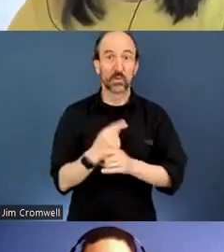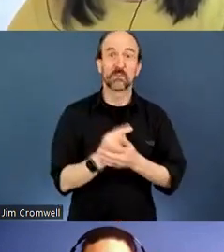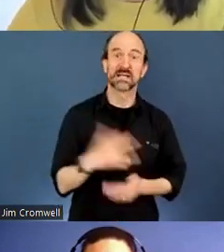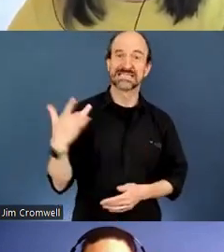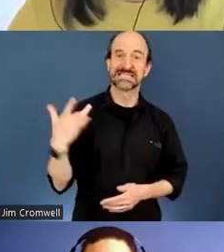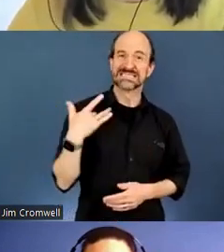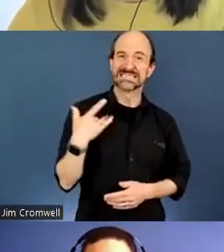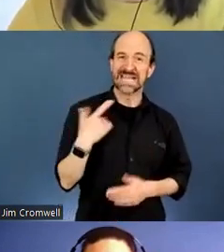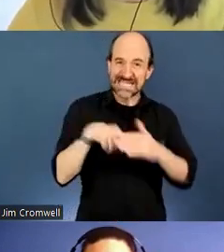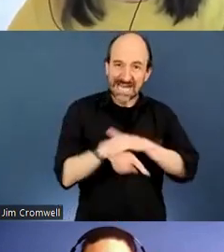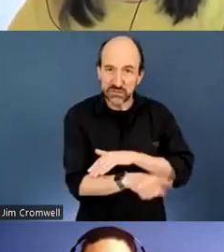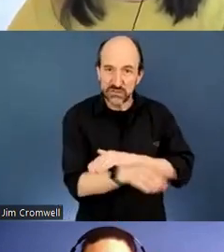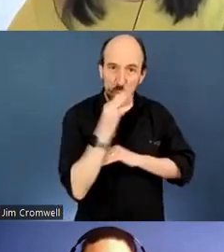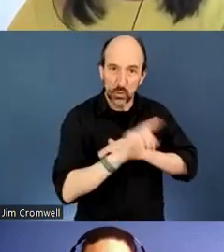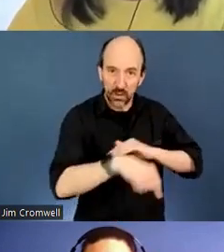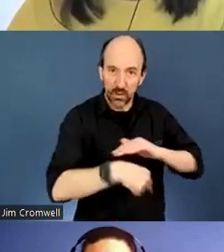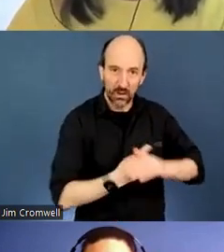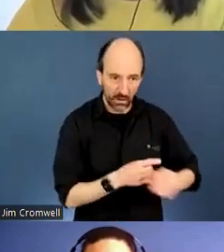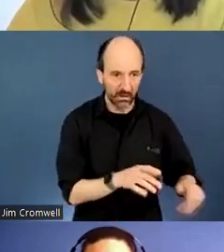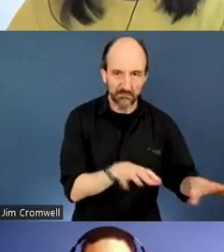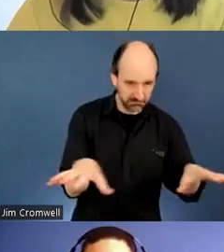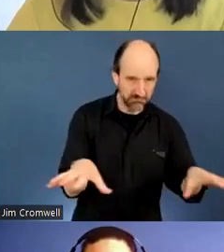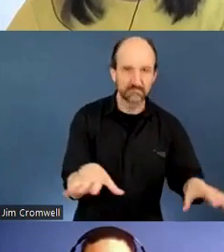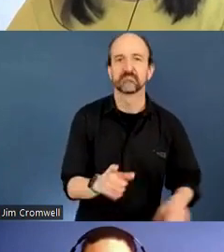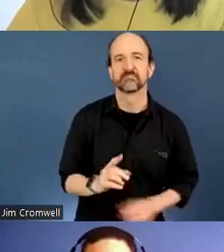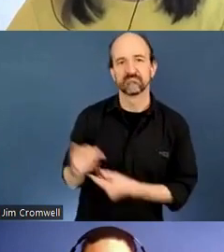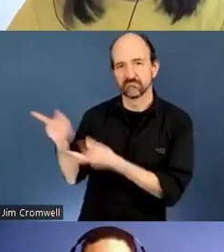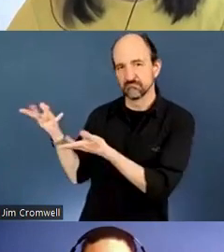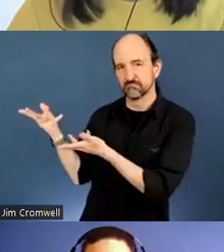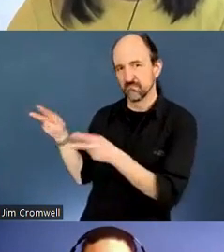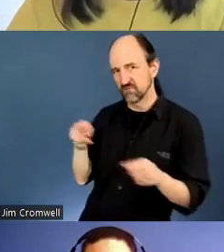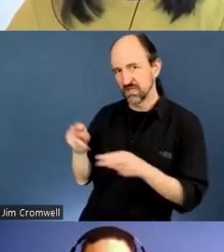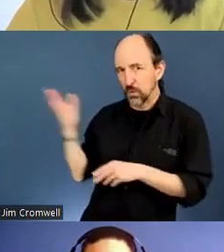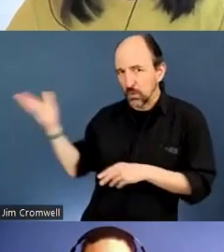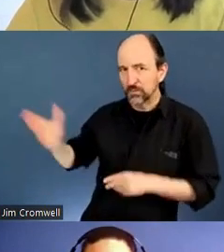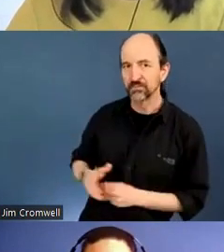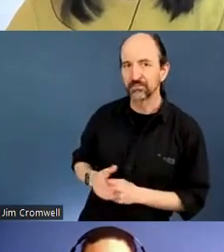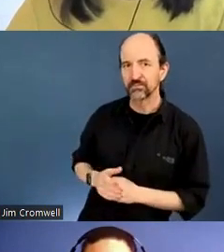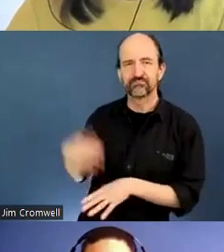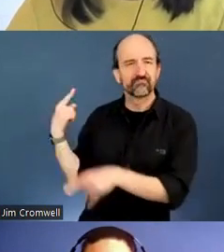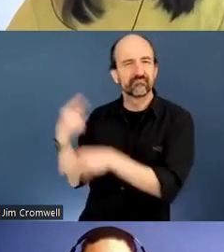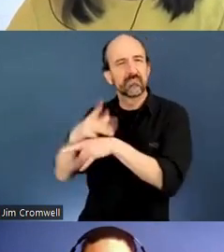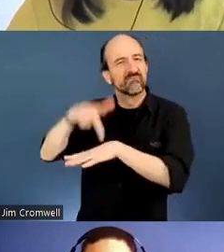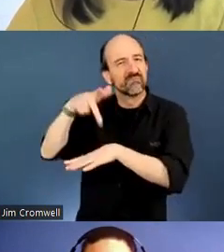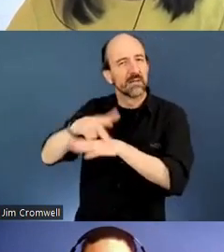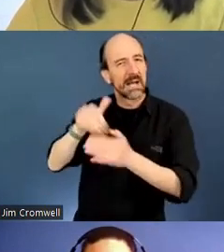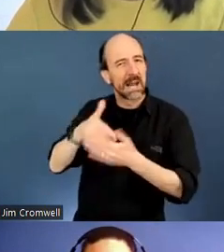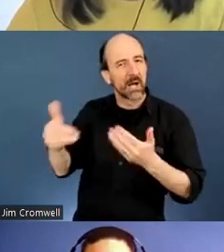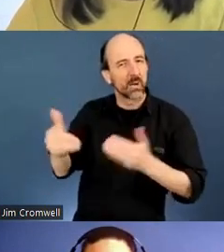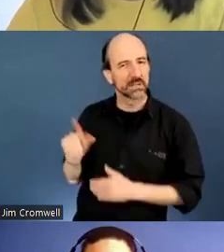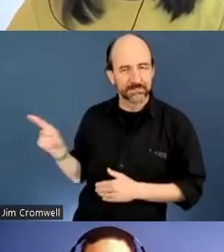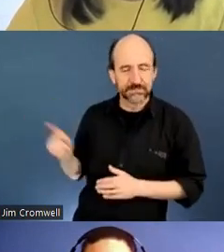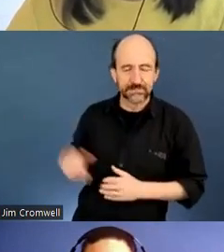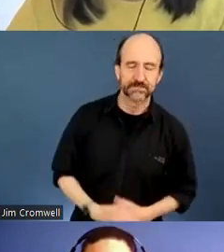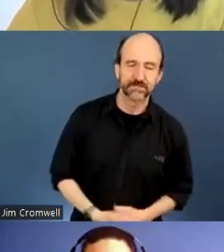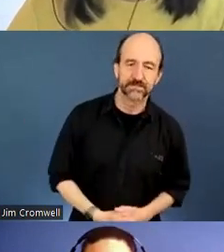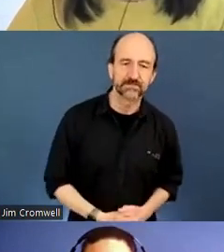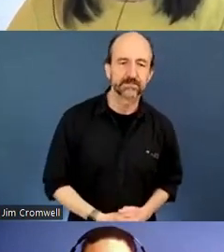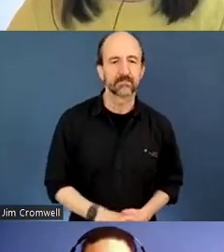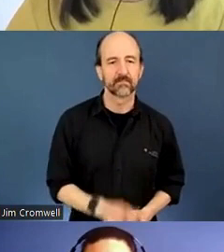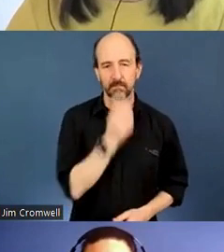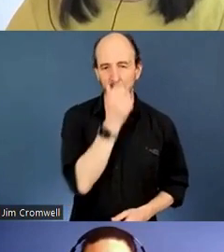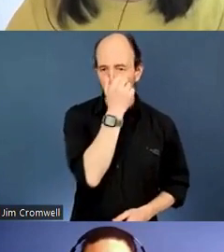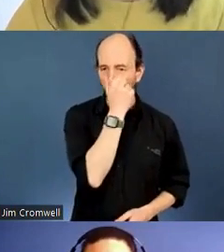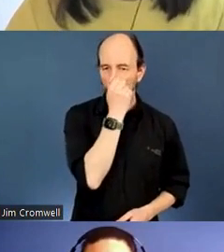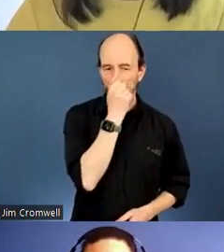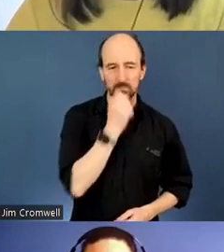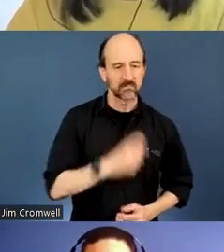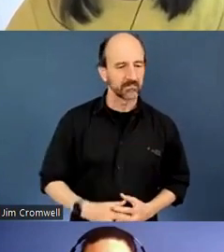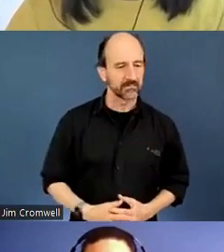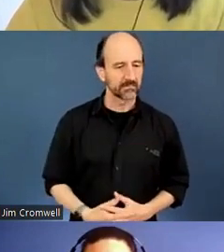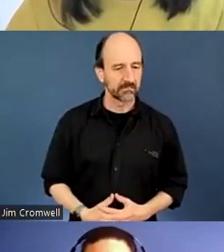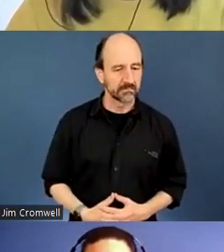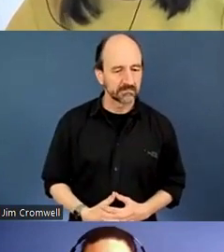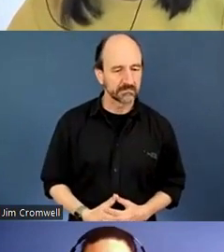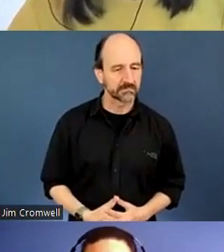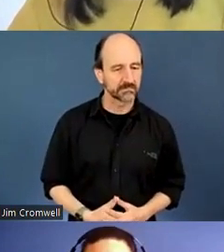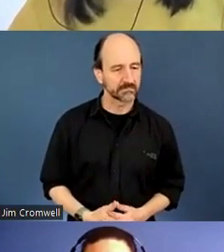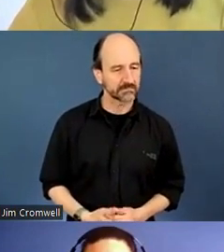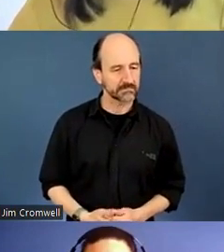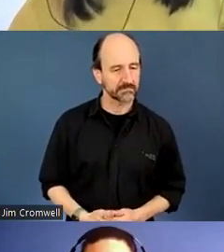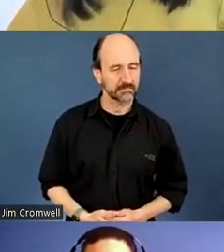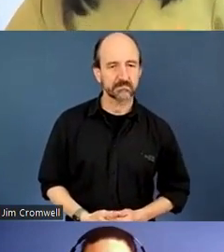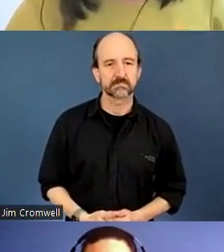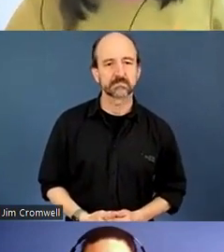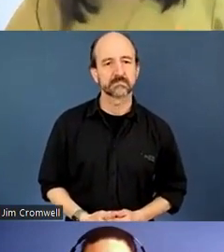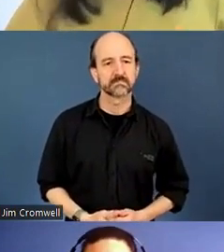they are saying in this regard. >>: